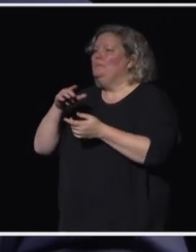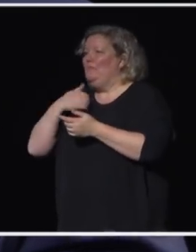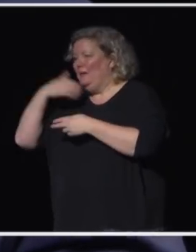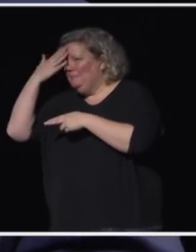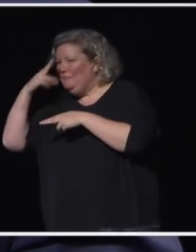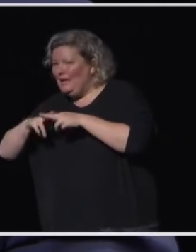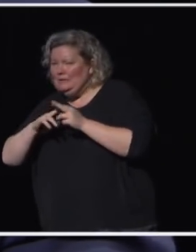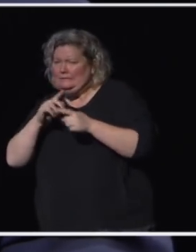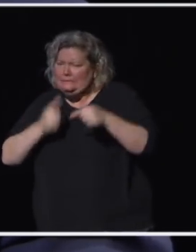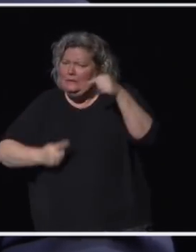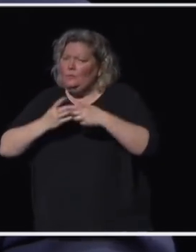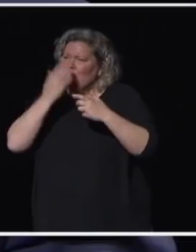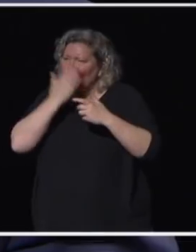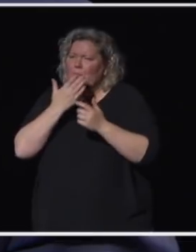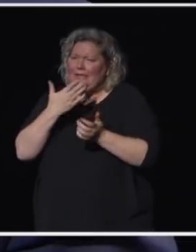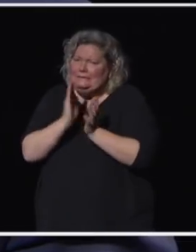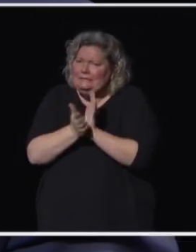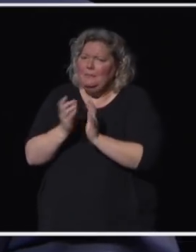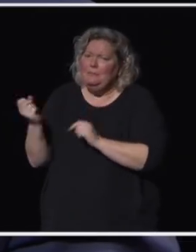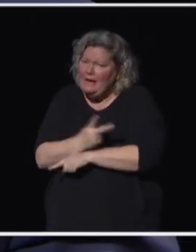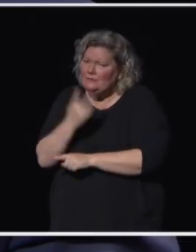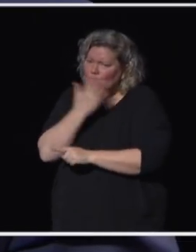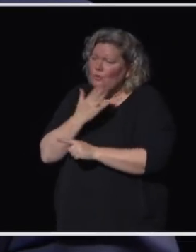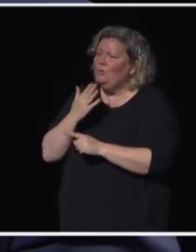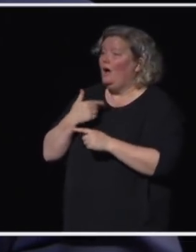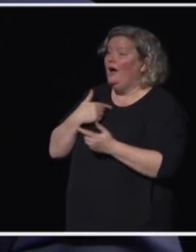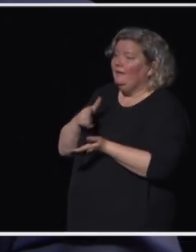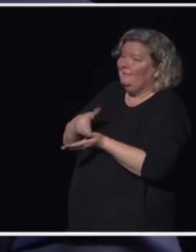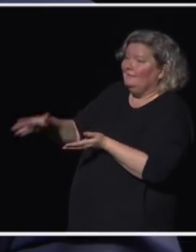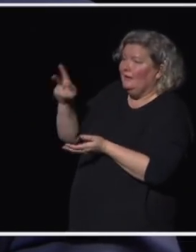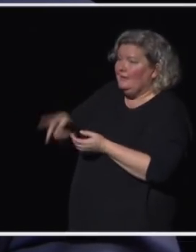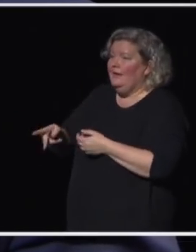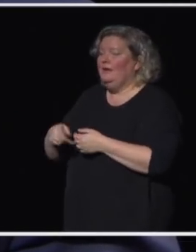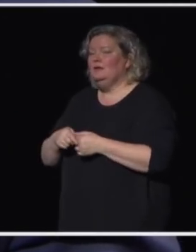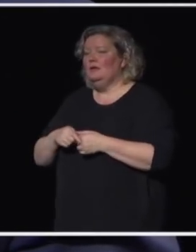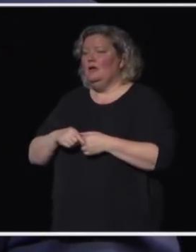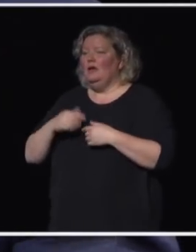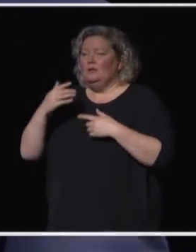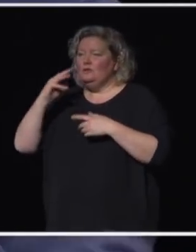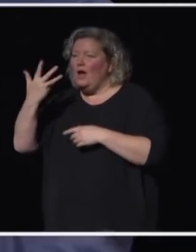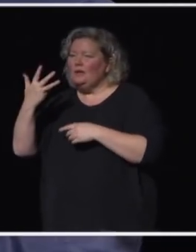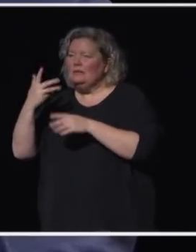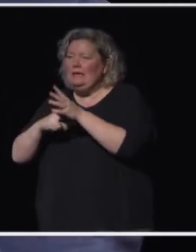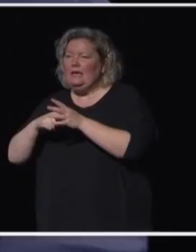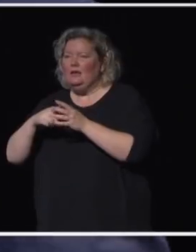When I was in ninth grade I got arrested for threatening a teacher. I just -- Whoa! Yeah.